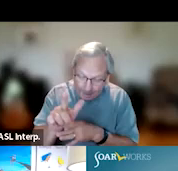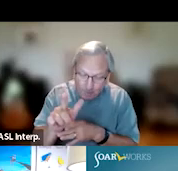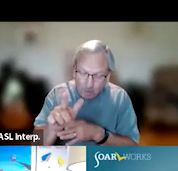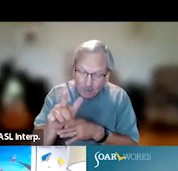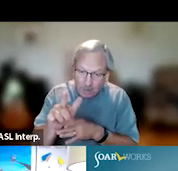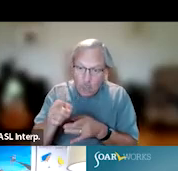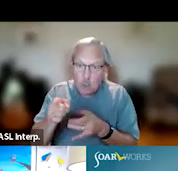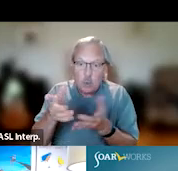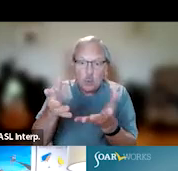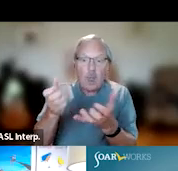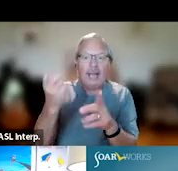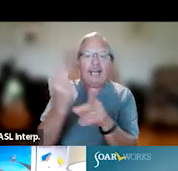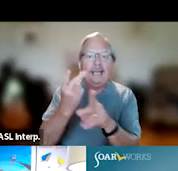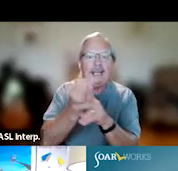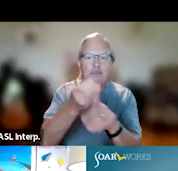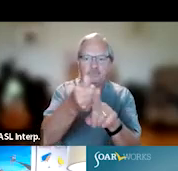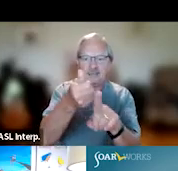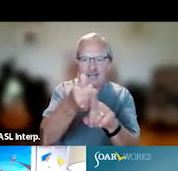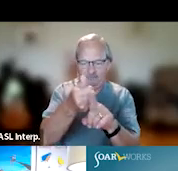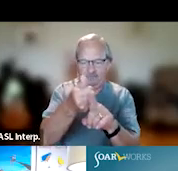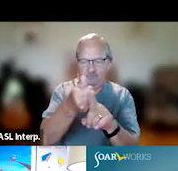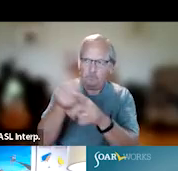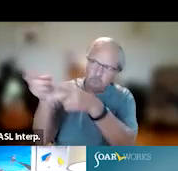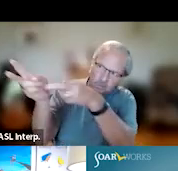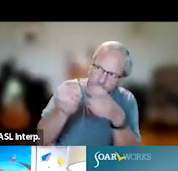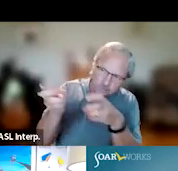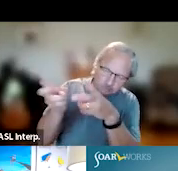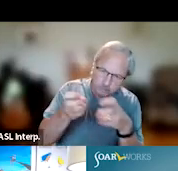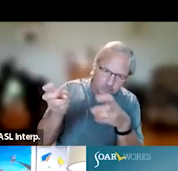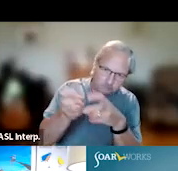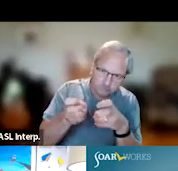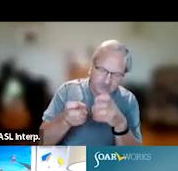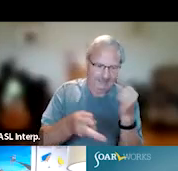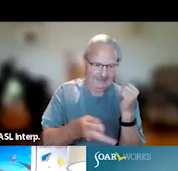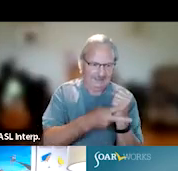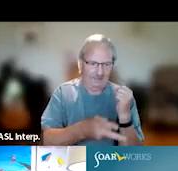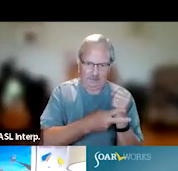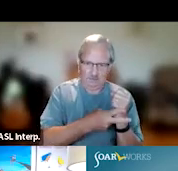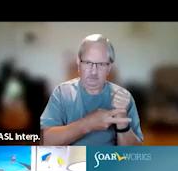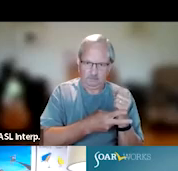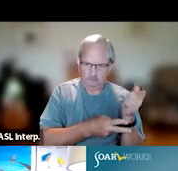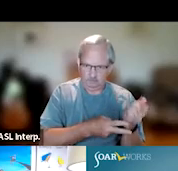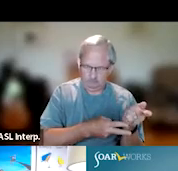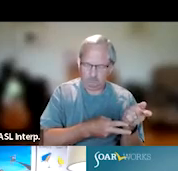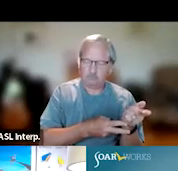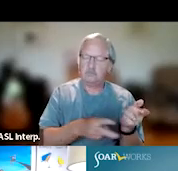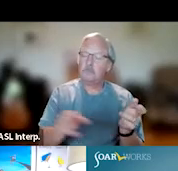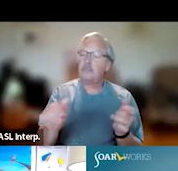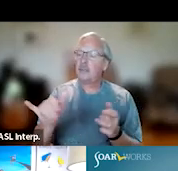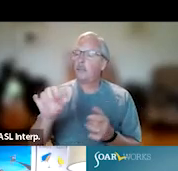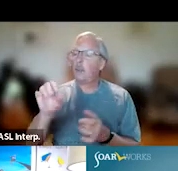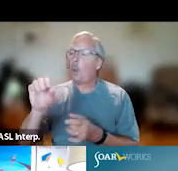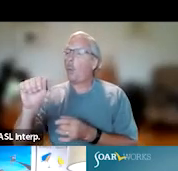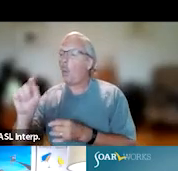to keep, download it, archive it, save it. Same thing goes with OAT and all of your outcomes.